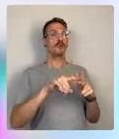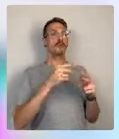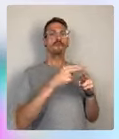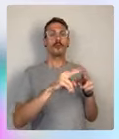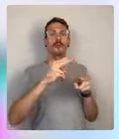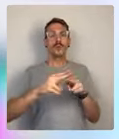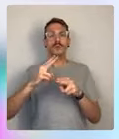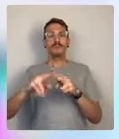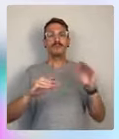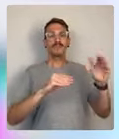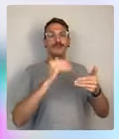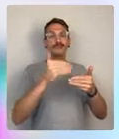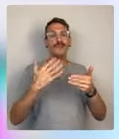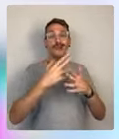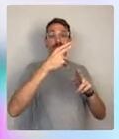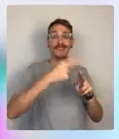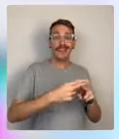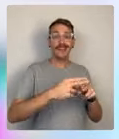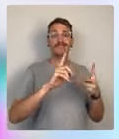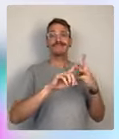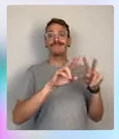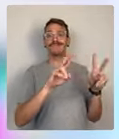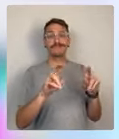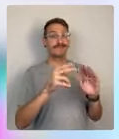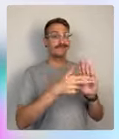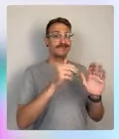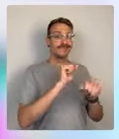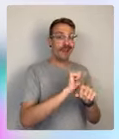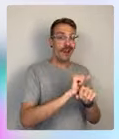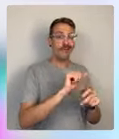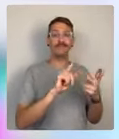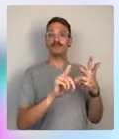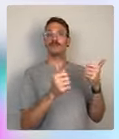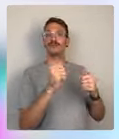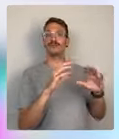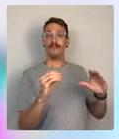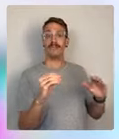I'd love to hear from each of you, your name, your title, which company you're with,